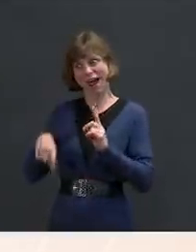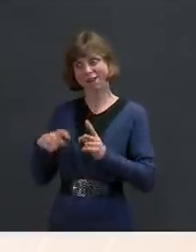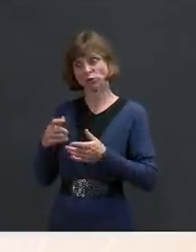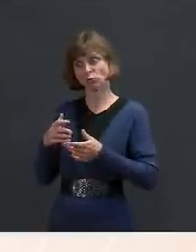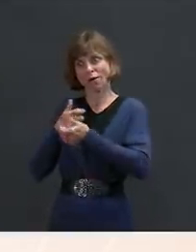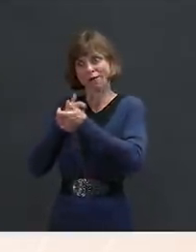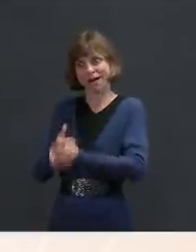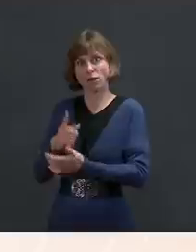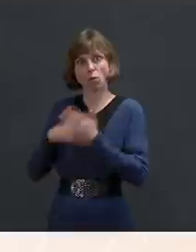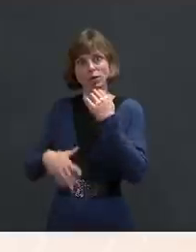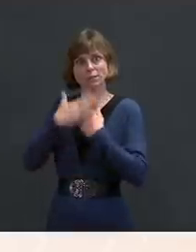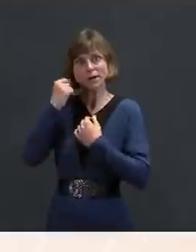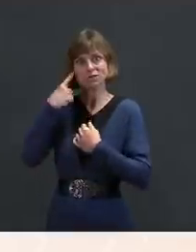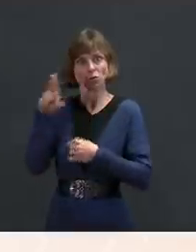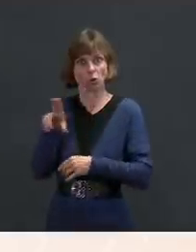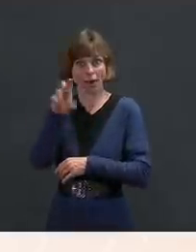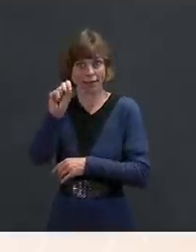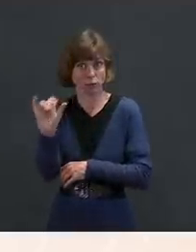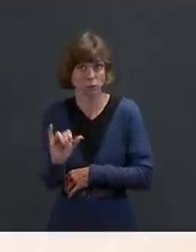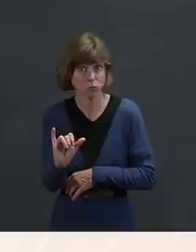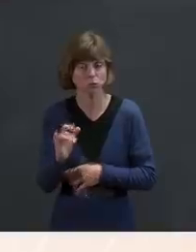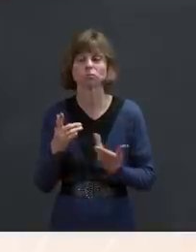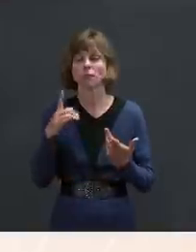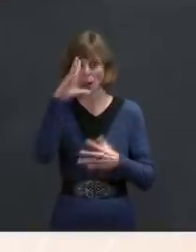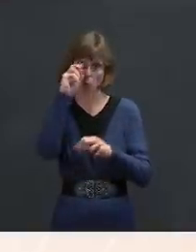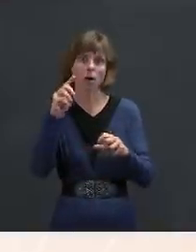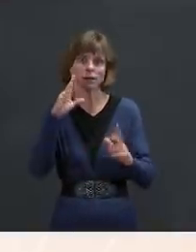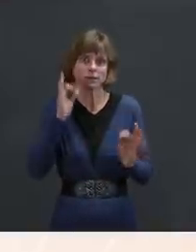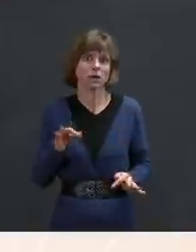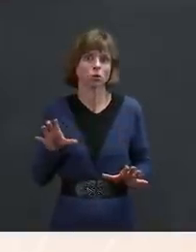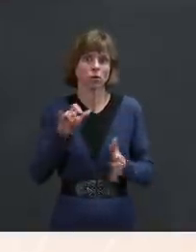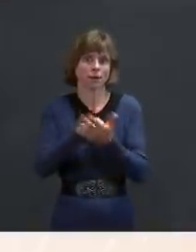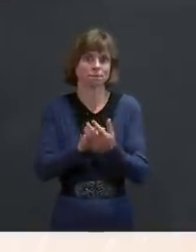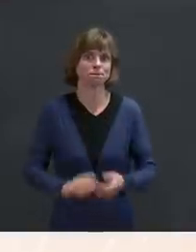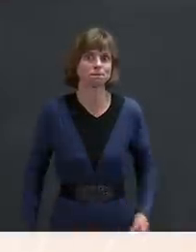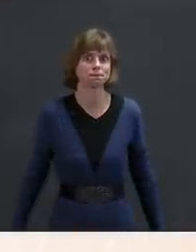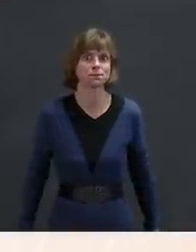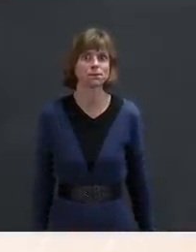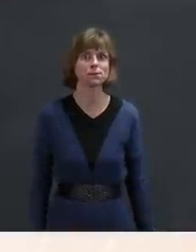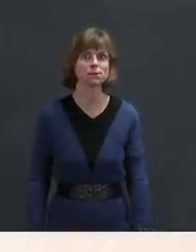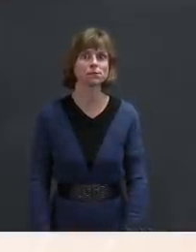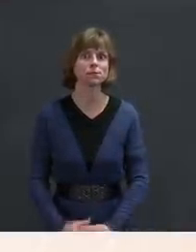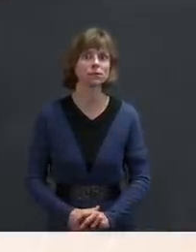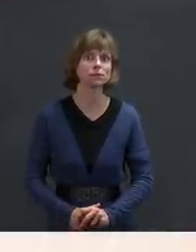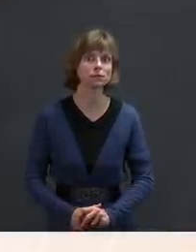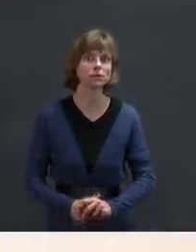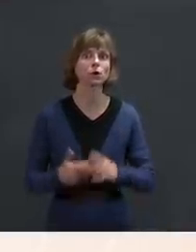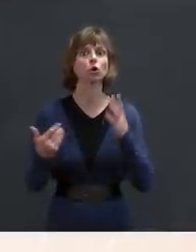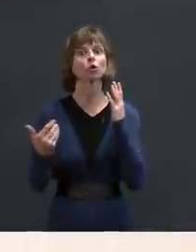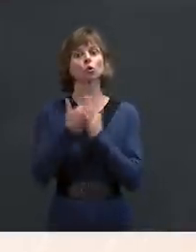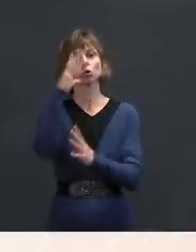The Press: And does he feel he's done a good-enough job explaining his position -- his new position now as President of the American people?